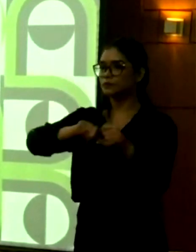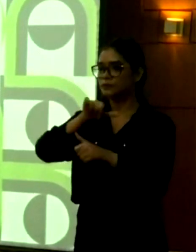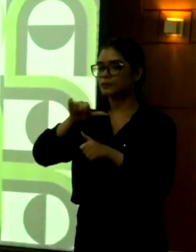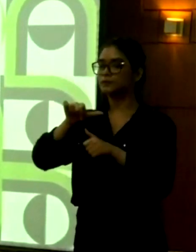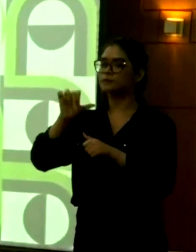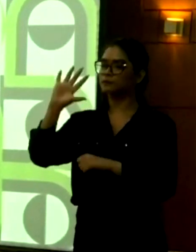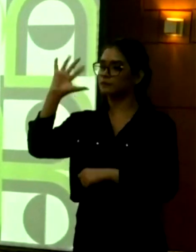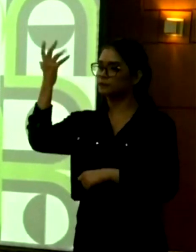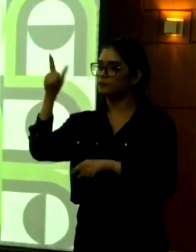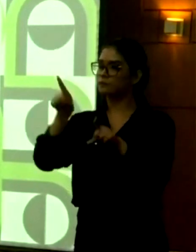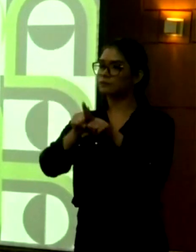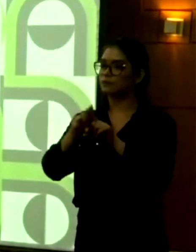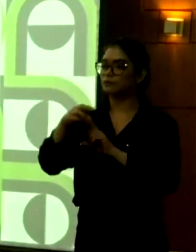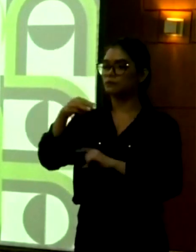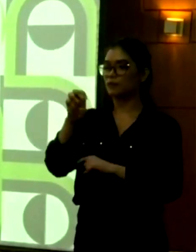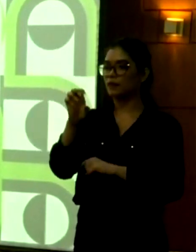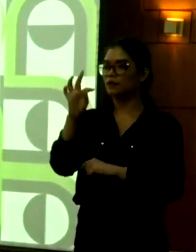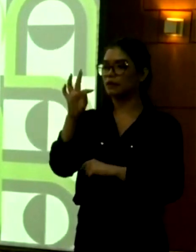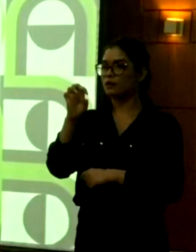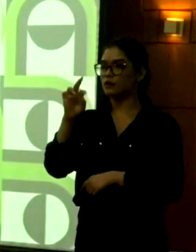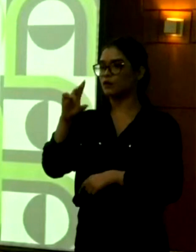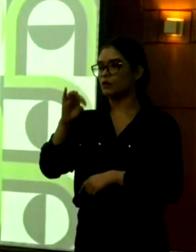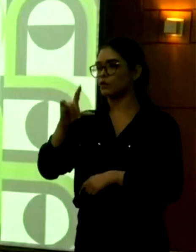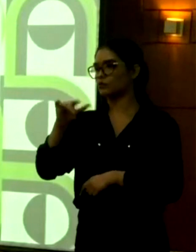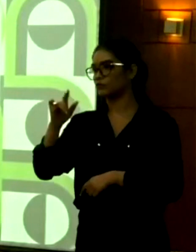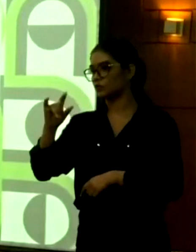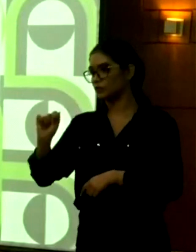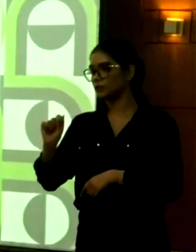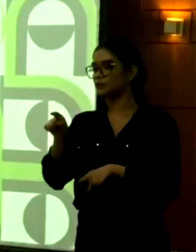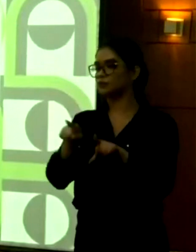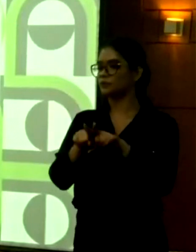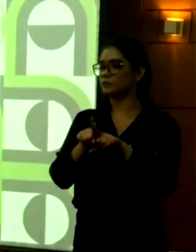South America tropical meteorology